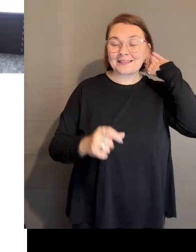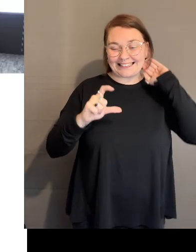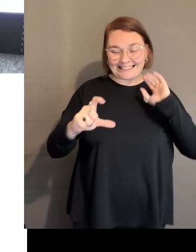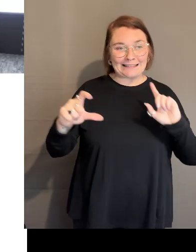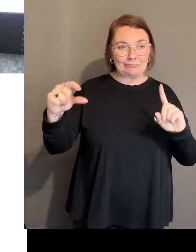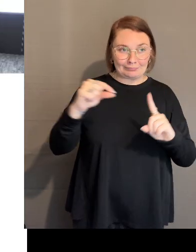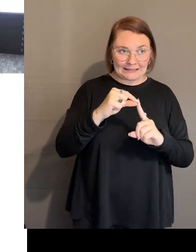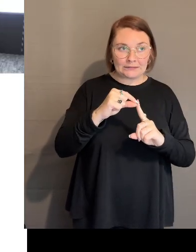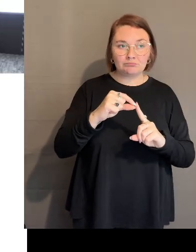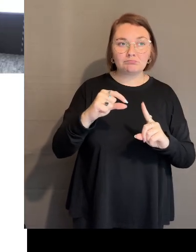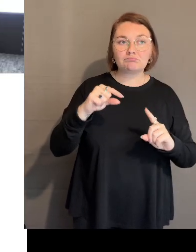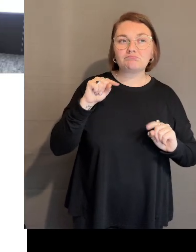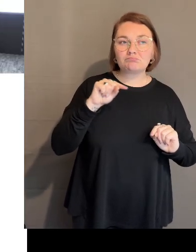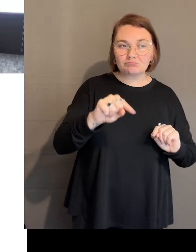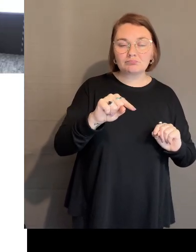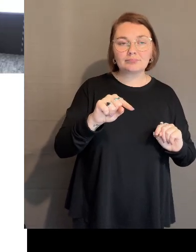Cerebral palsy,